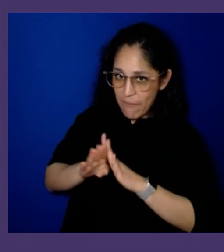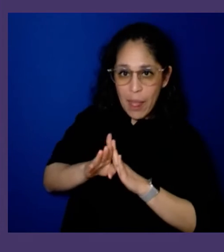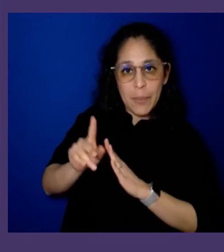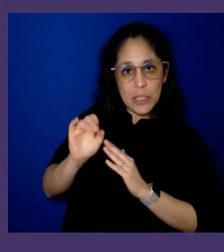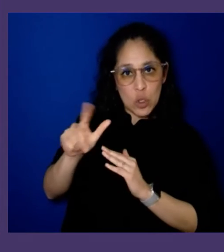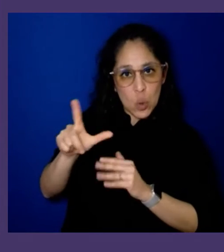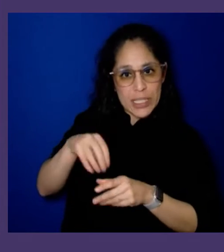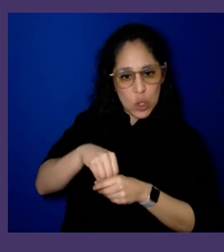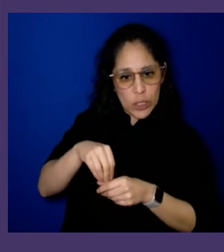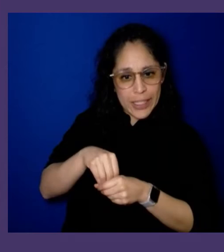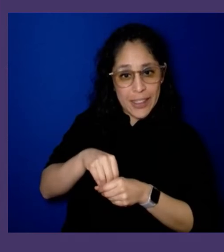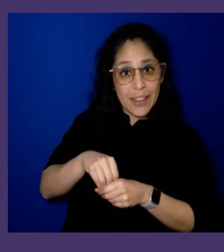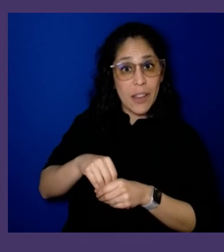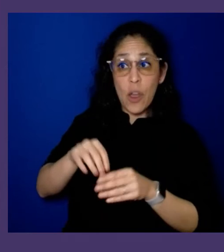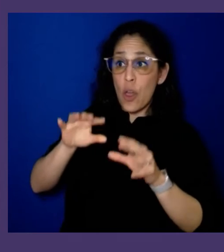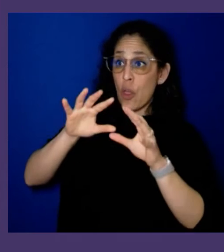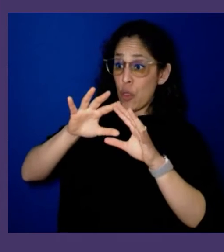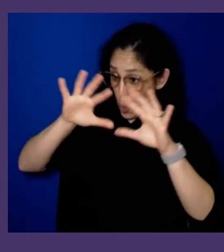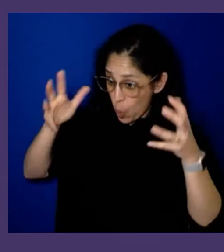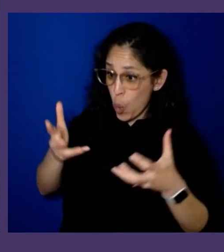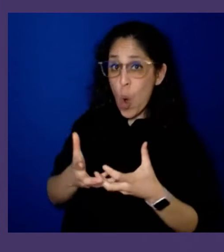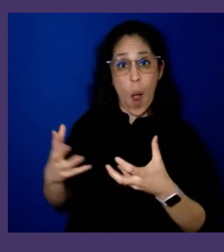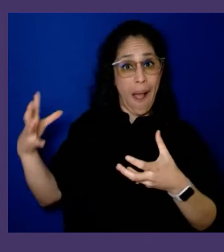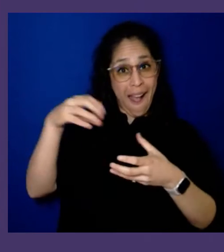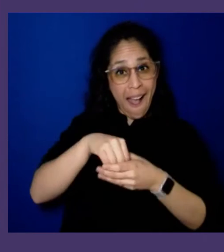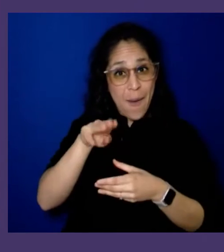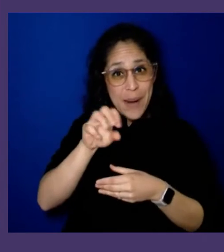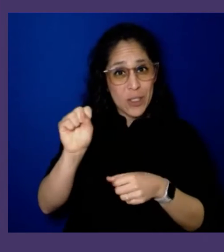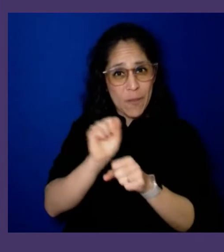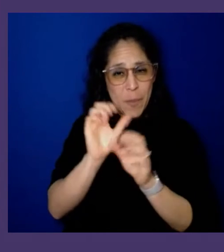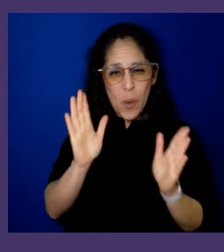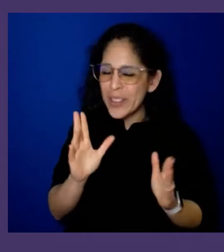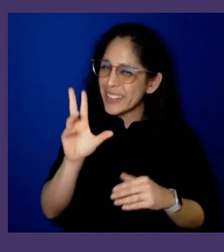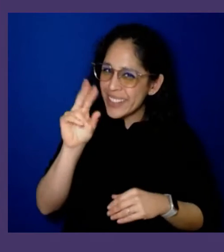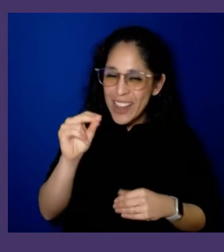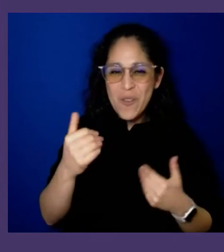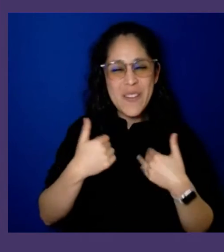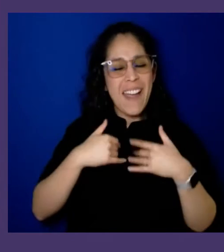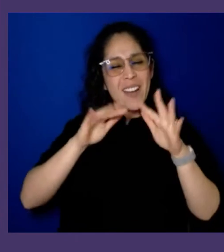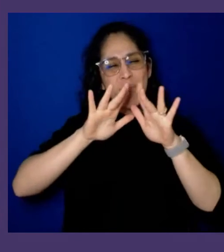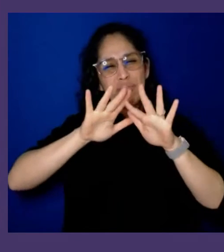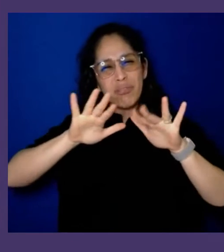It's made up of people with much different backgrounds, needs, and experiences who might not think the same